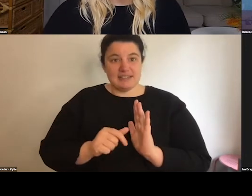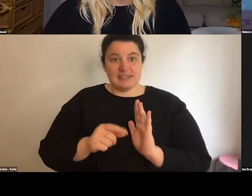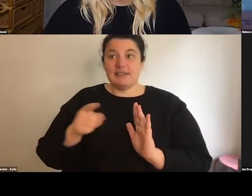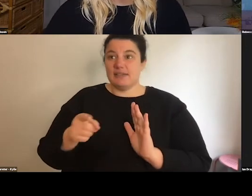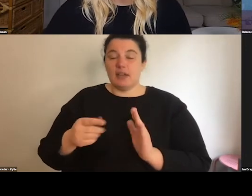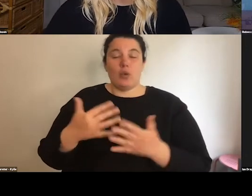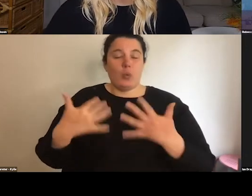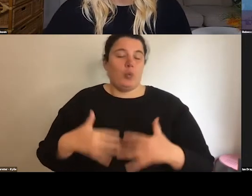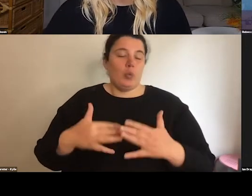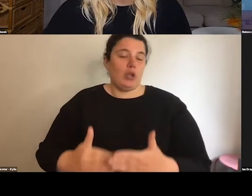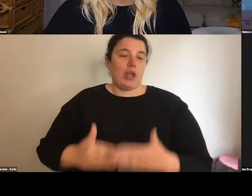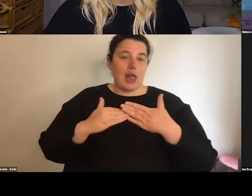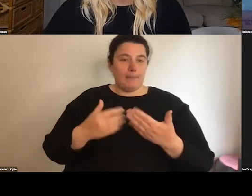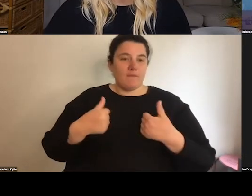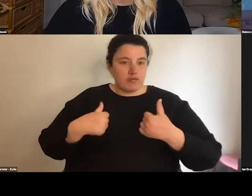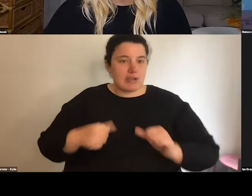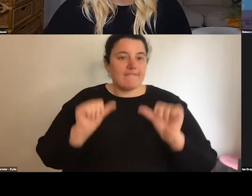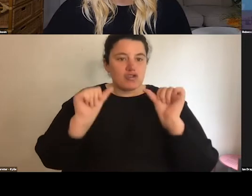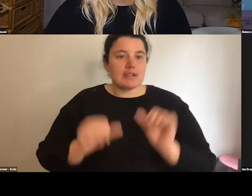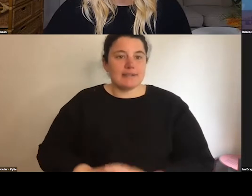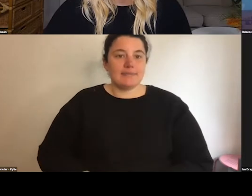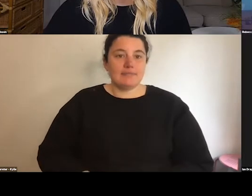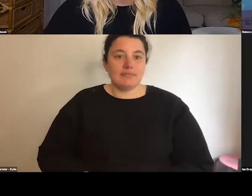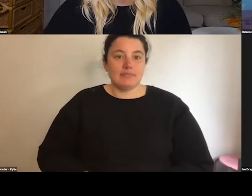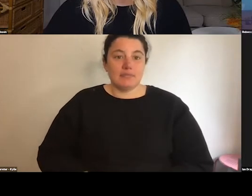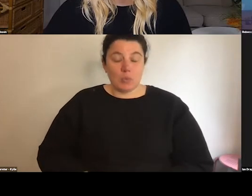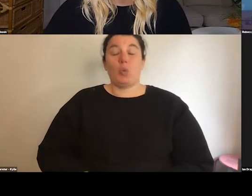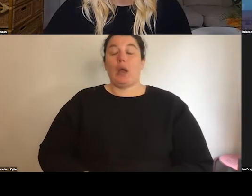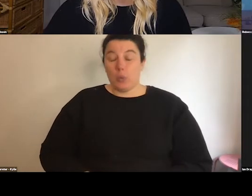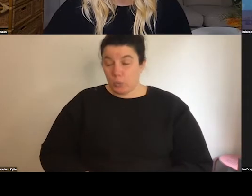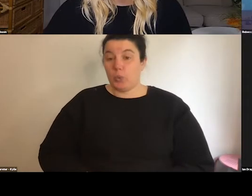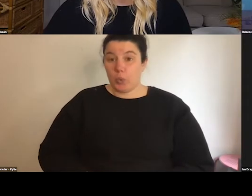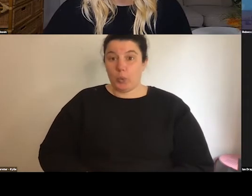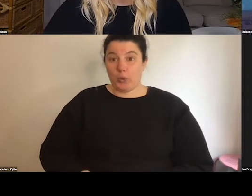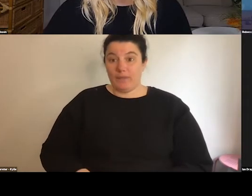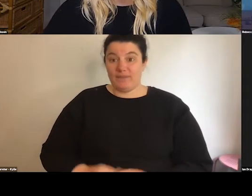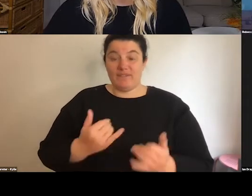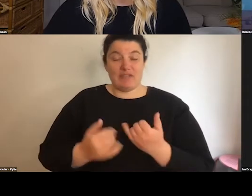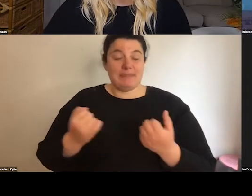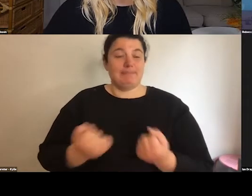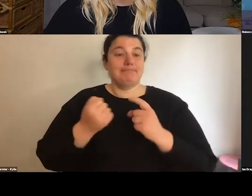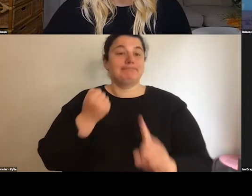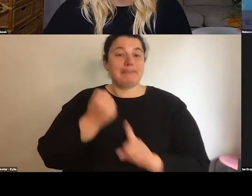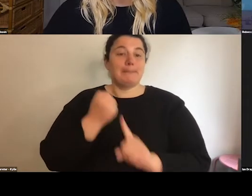in their recovery. That's pretty powerful. Yeah, it doesn't get more powerful.